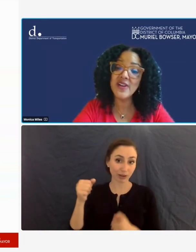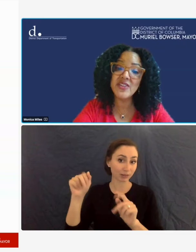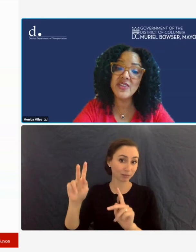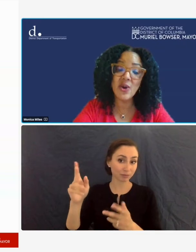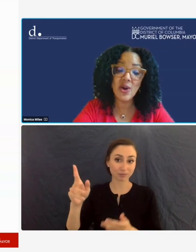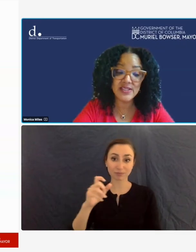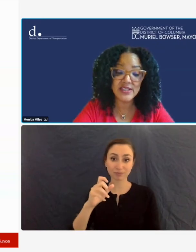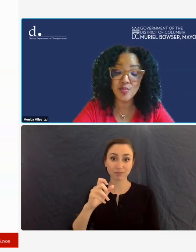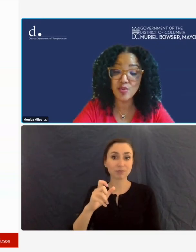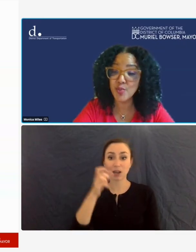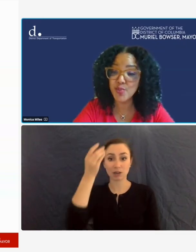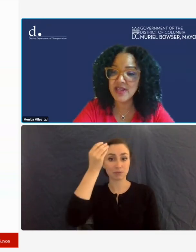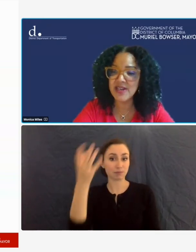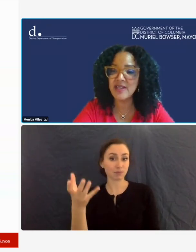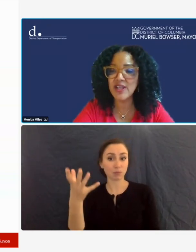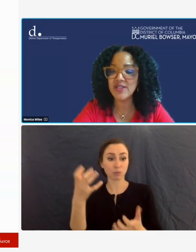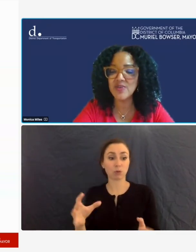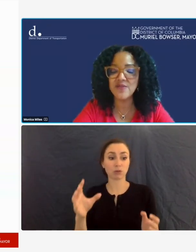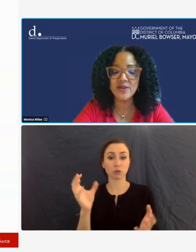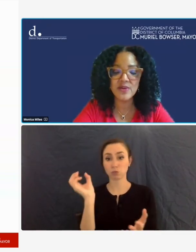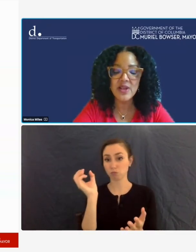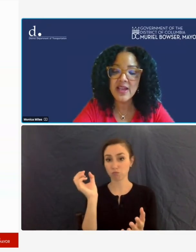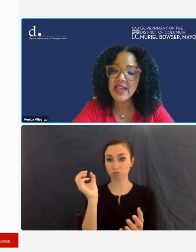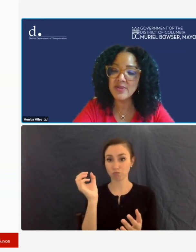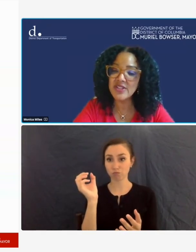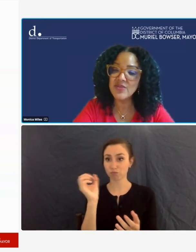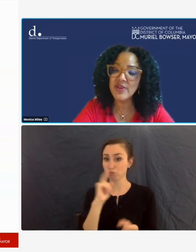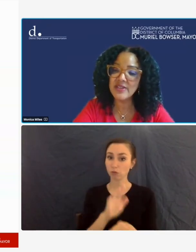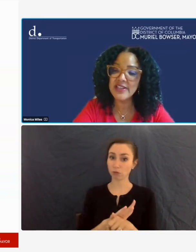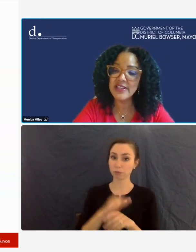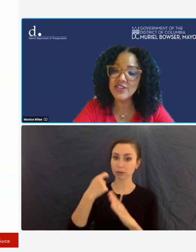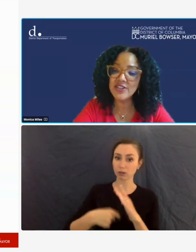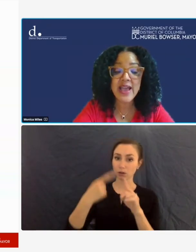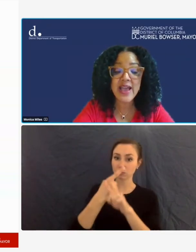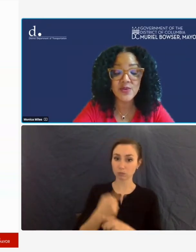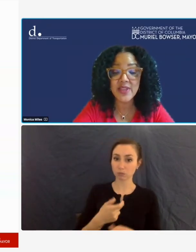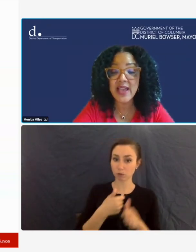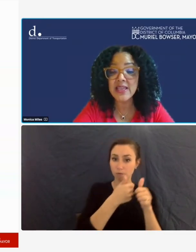the cost is appropriate and in compliance with the federal acquisition regulations we'll ask for that